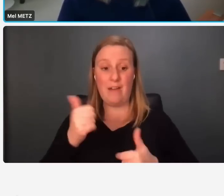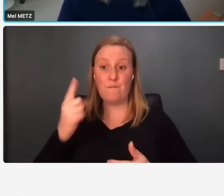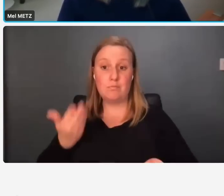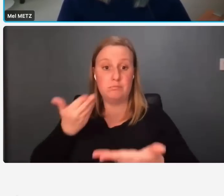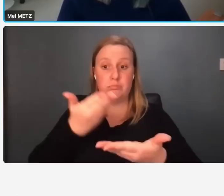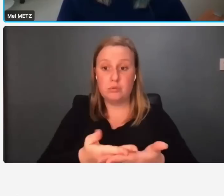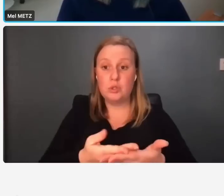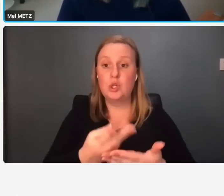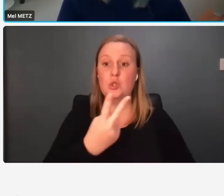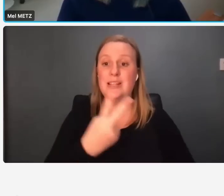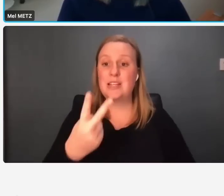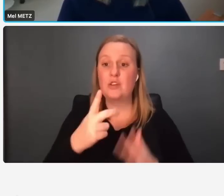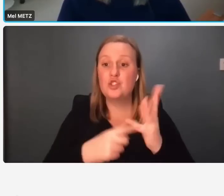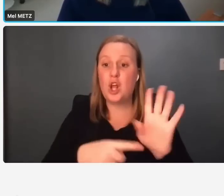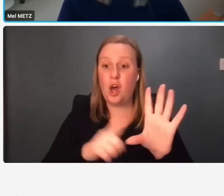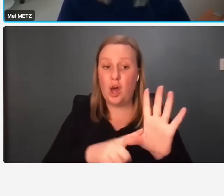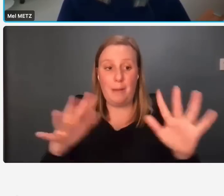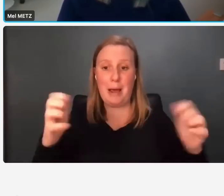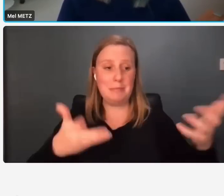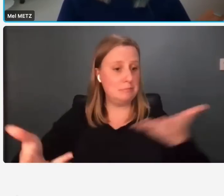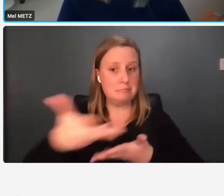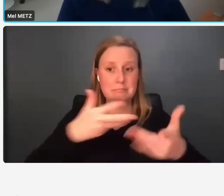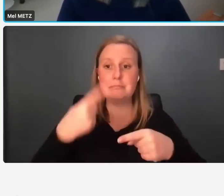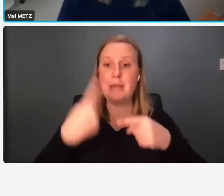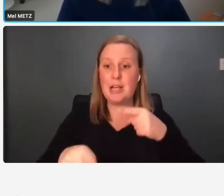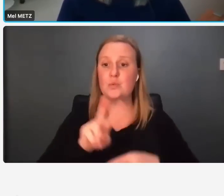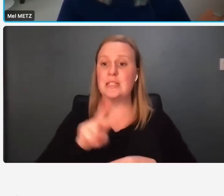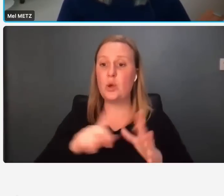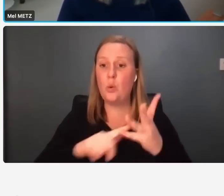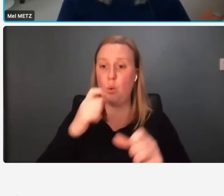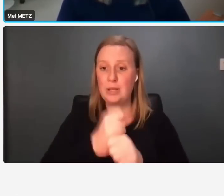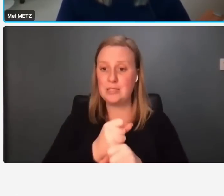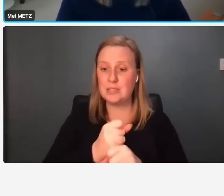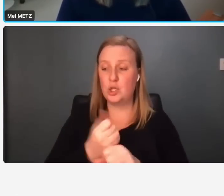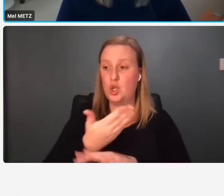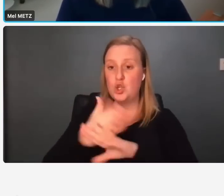2nd of August and it was the first piece of legislation to be passed by the new Government.